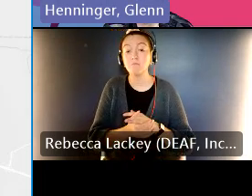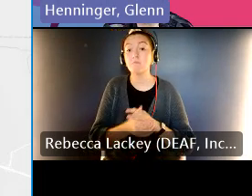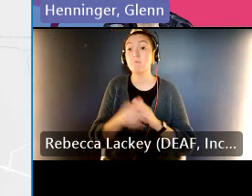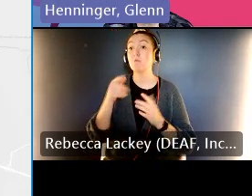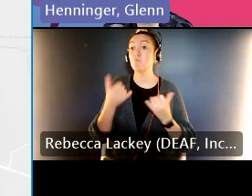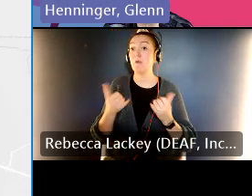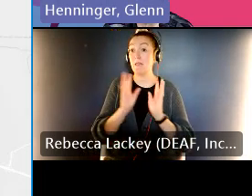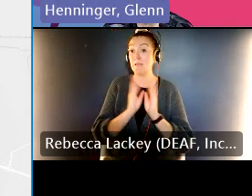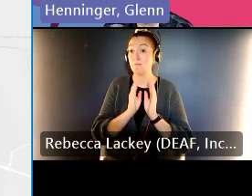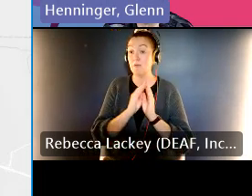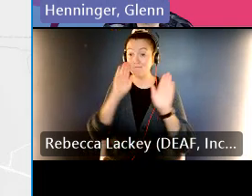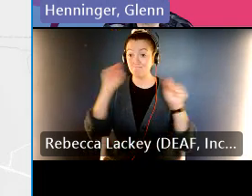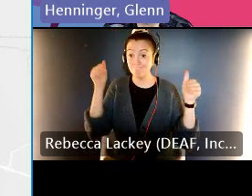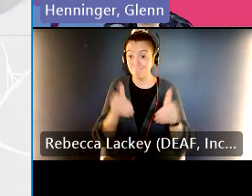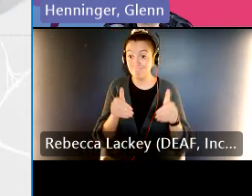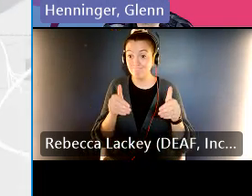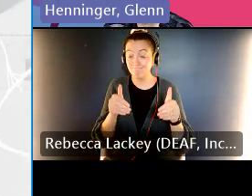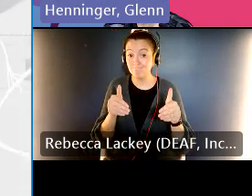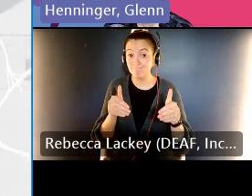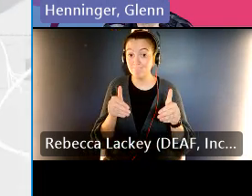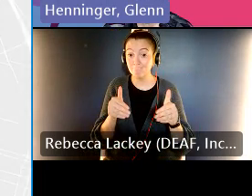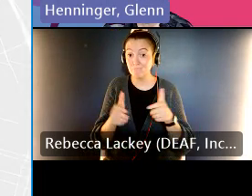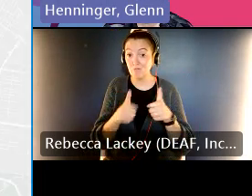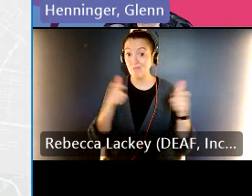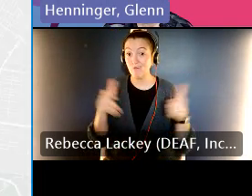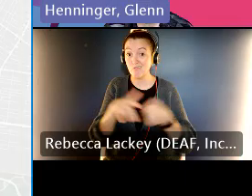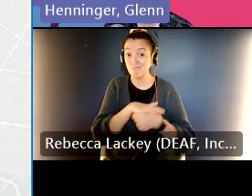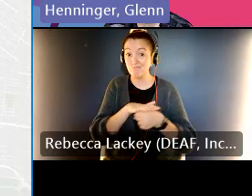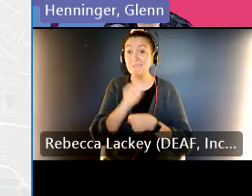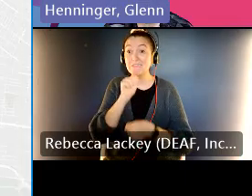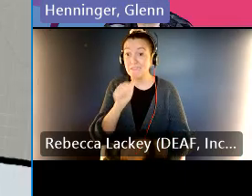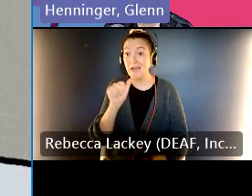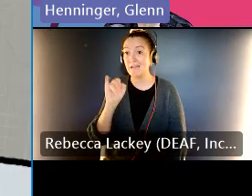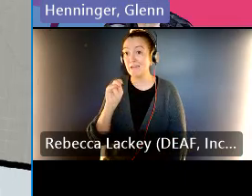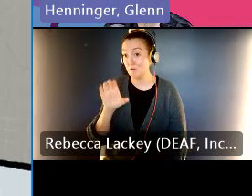meeting is concentrating on the large pocket of unincorporated around Creve Core.